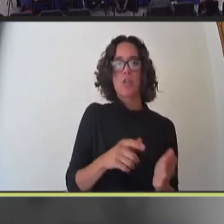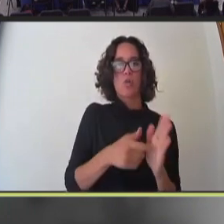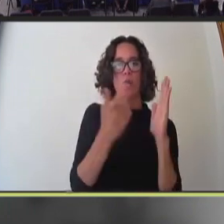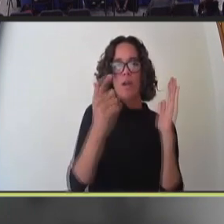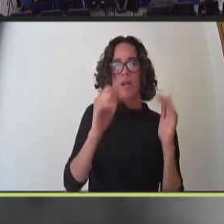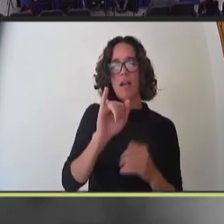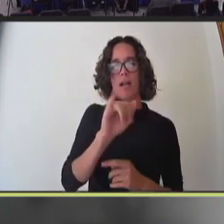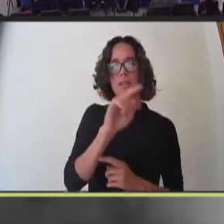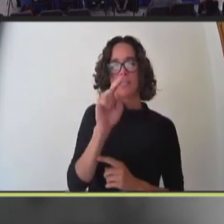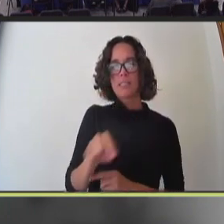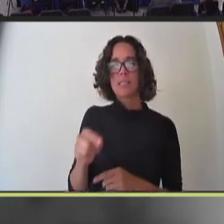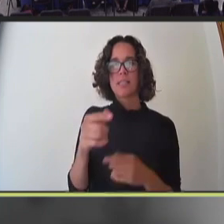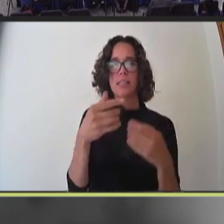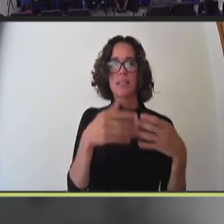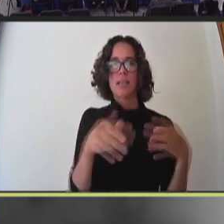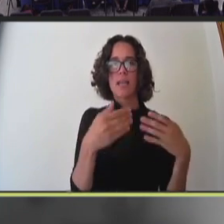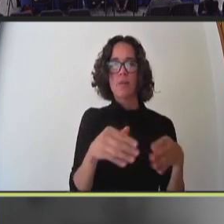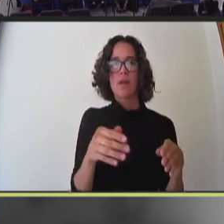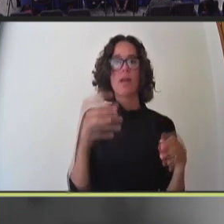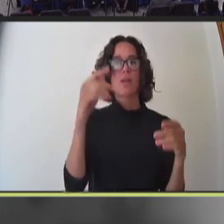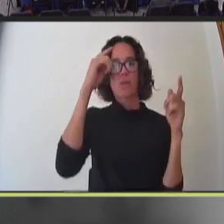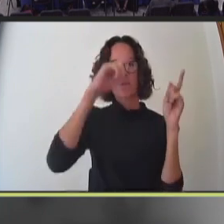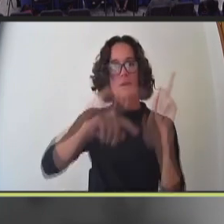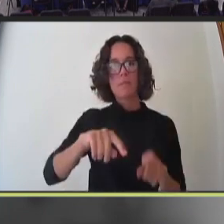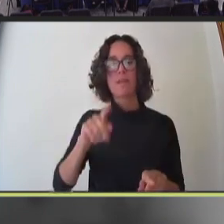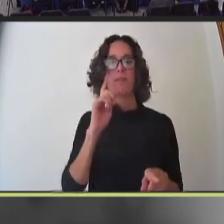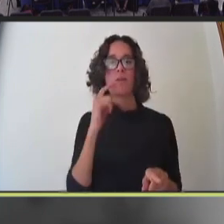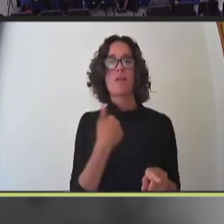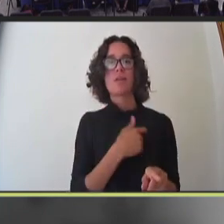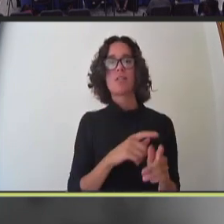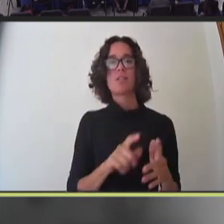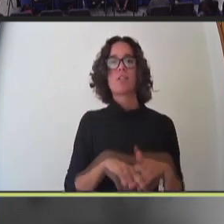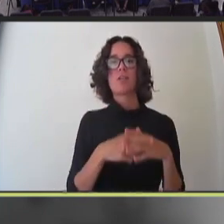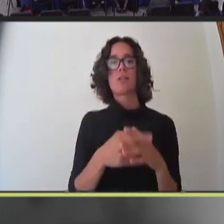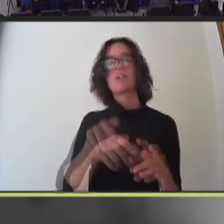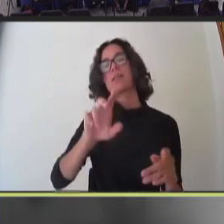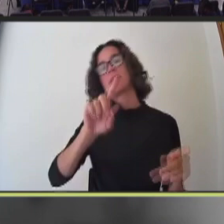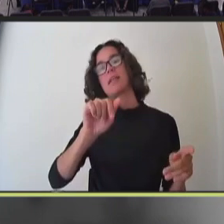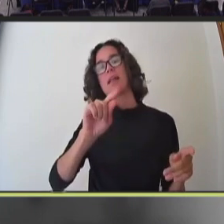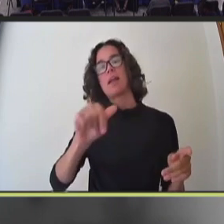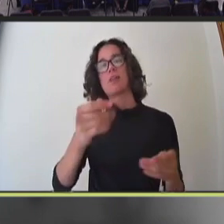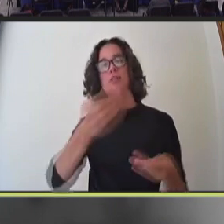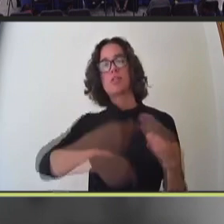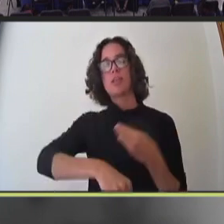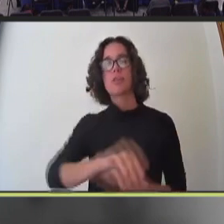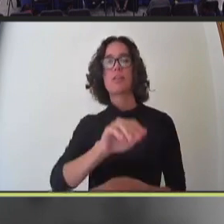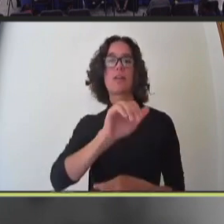agreement for us to begin that data exchange with them, Alabama, Hawaii, and Pennsylvania. We do